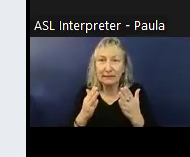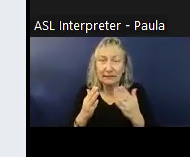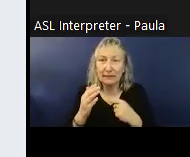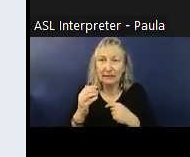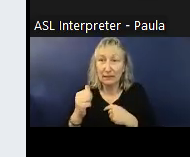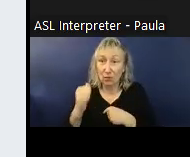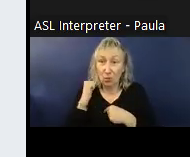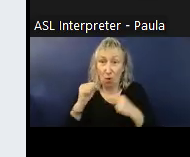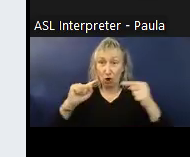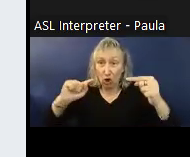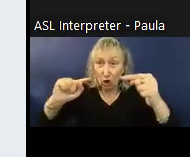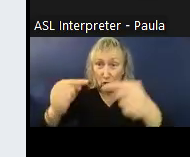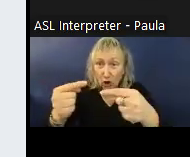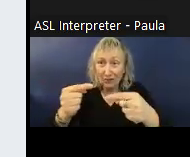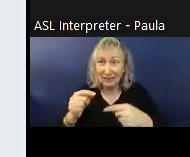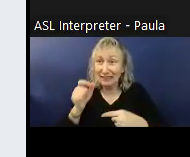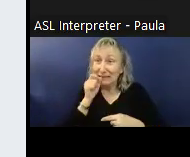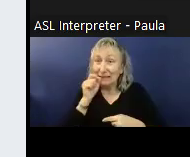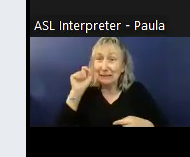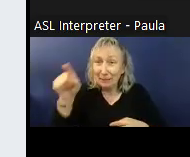cause an injury or create discomfort.